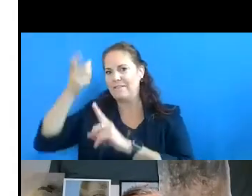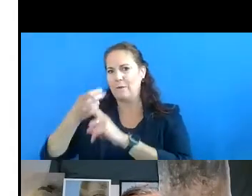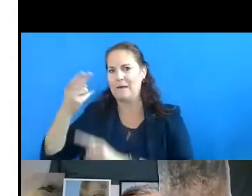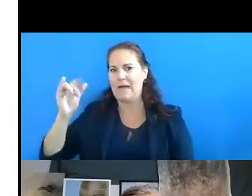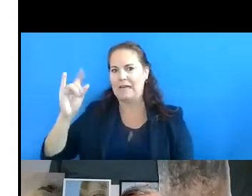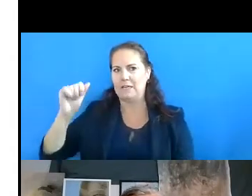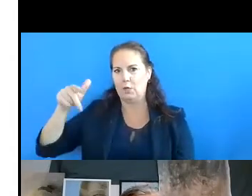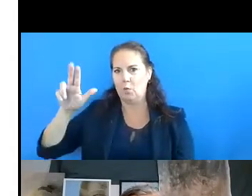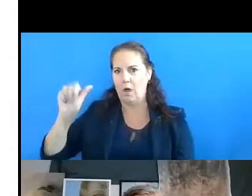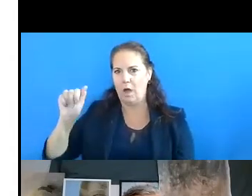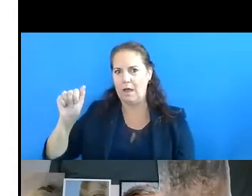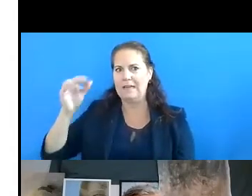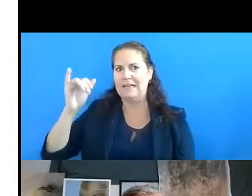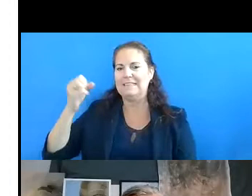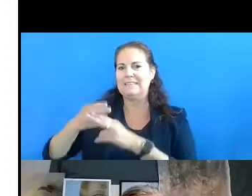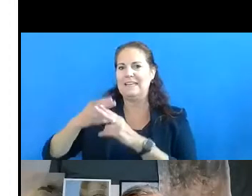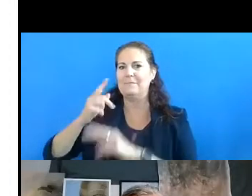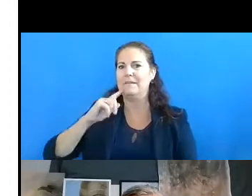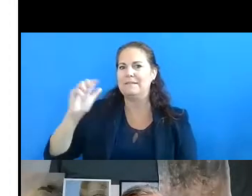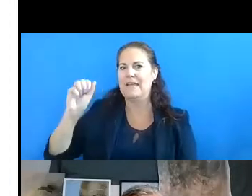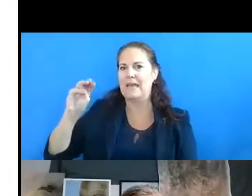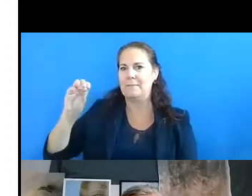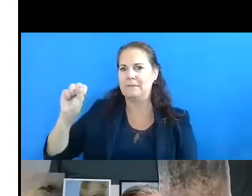and his name was Amos Collinson.